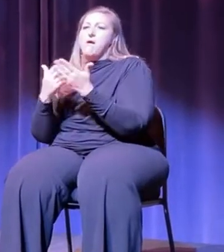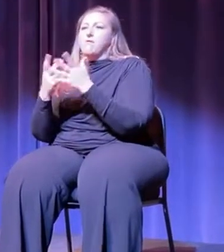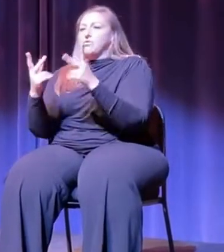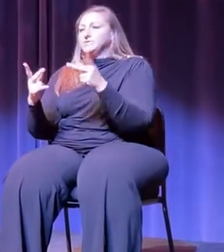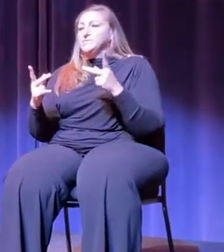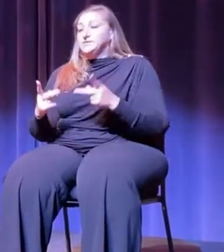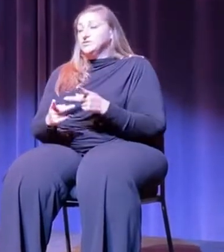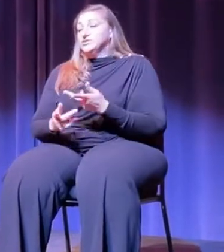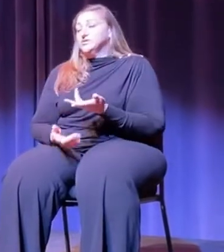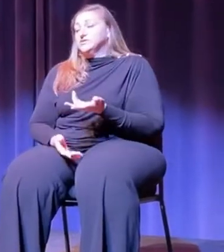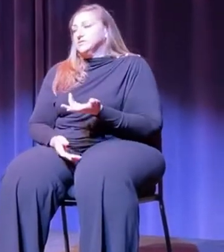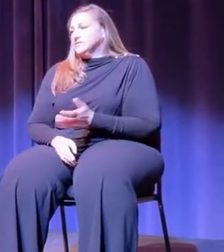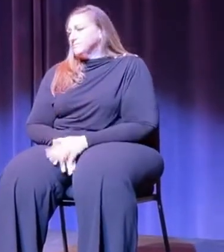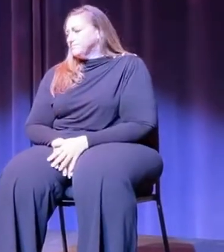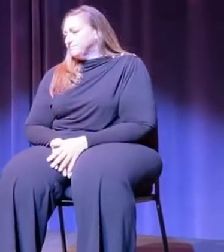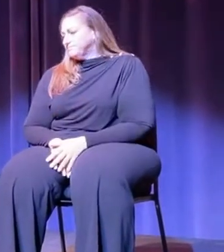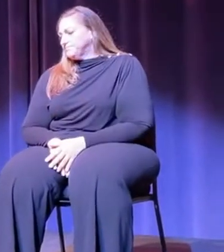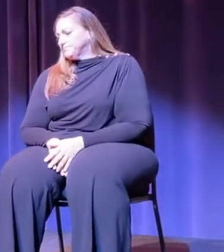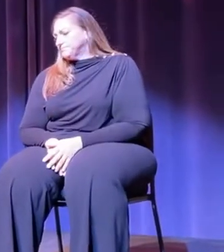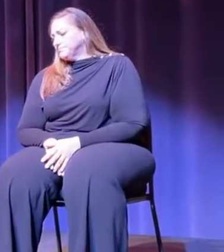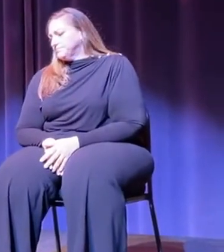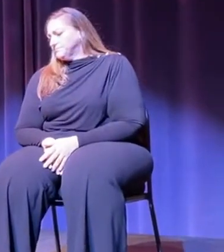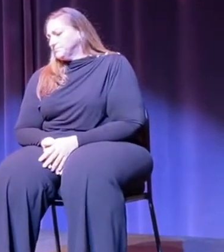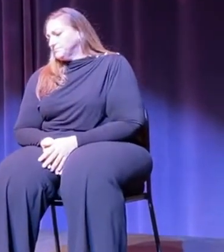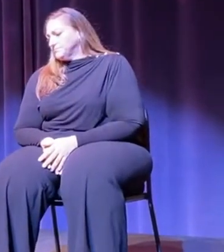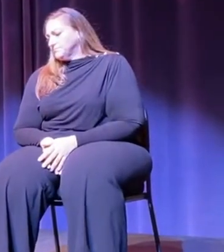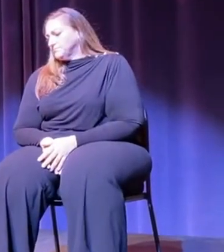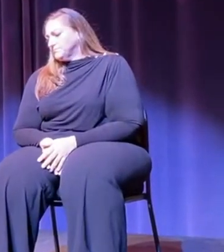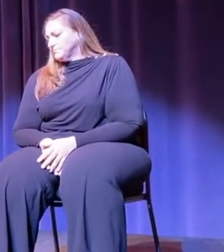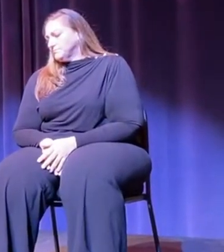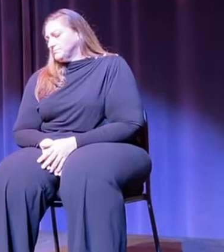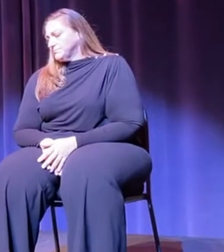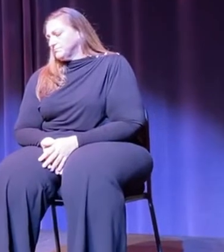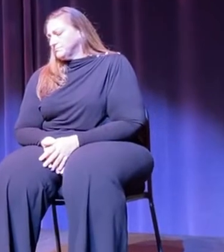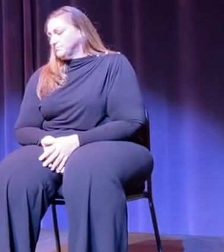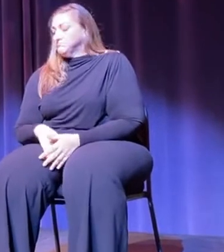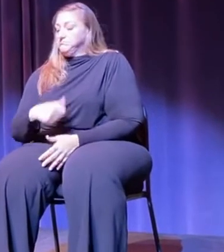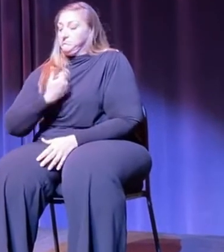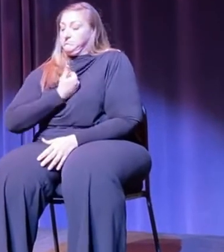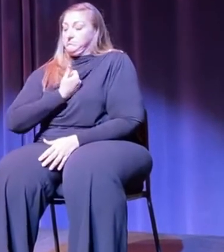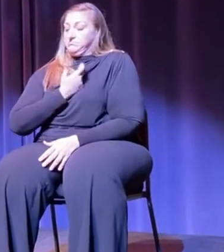and I think that, you know, speaking from your own experience